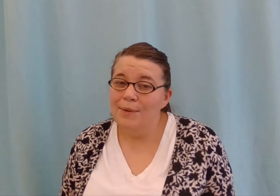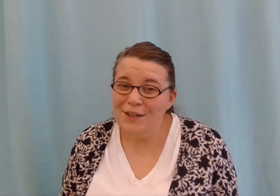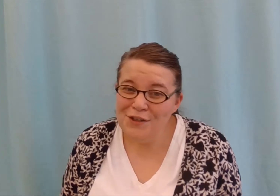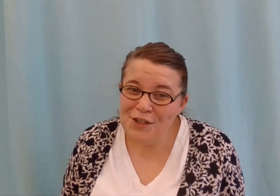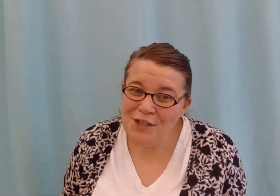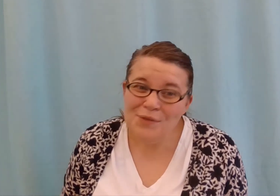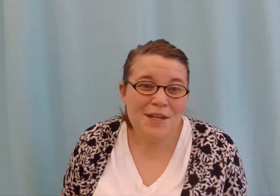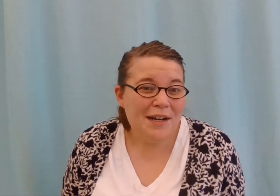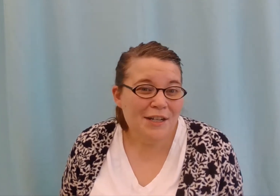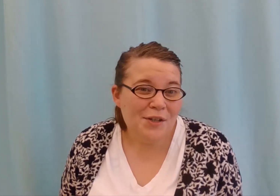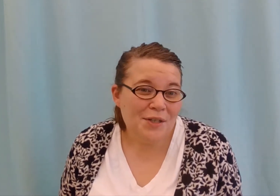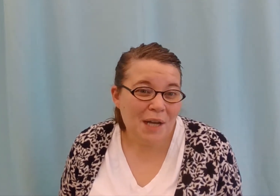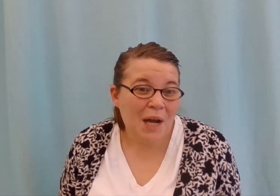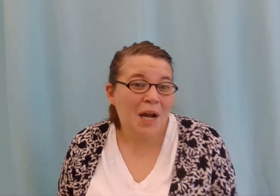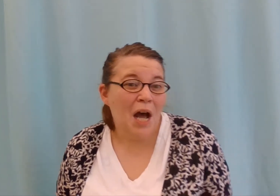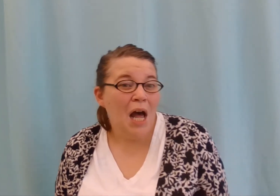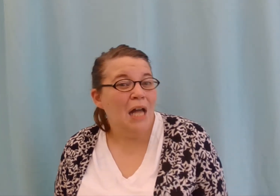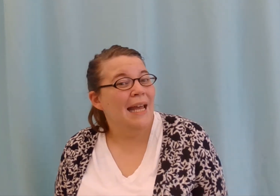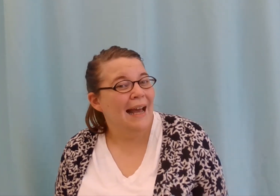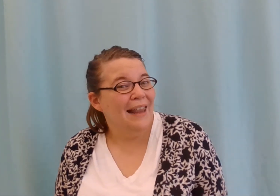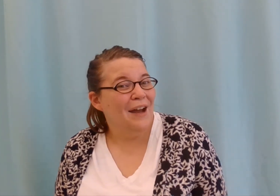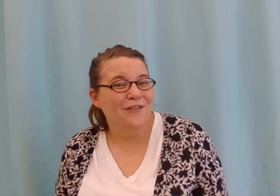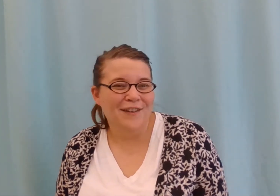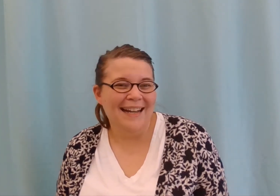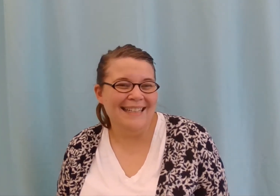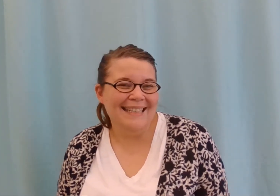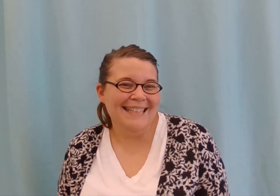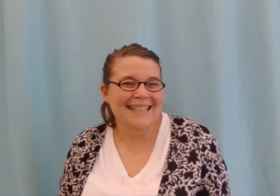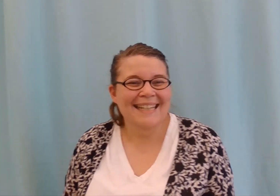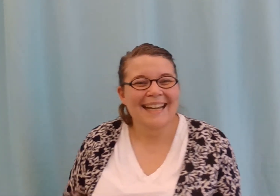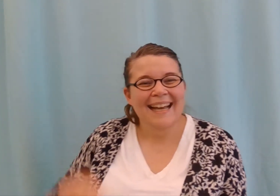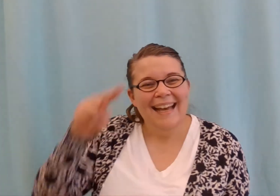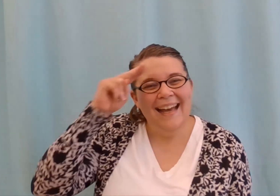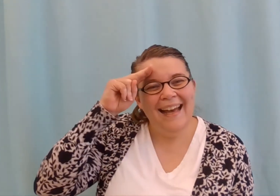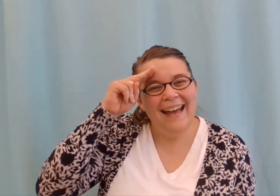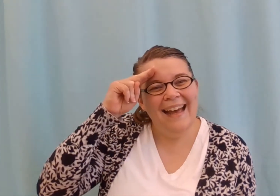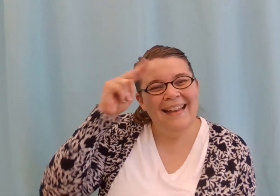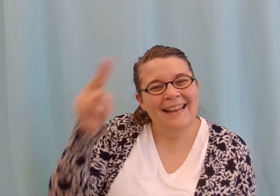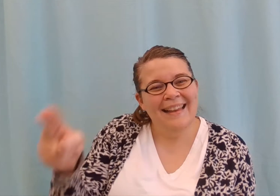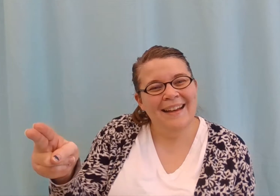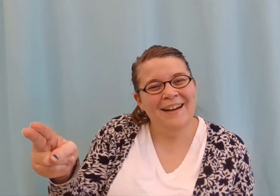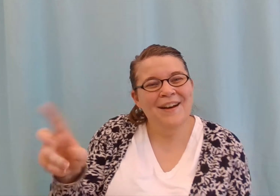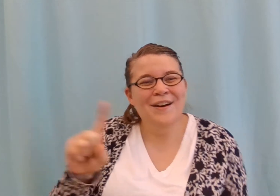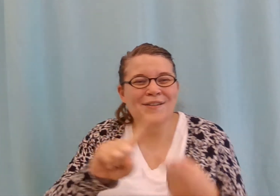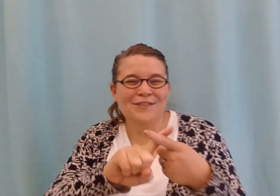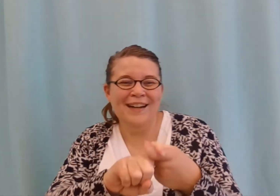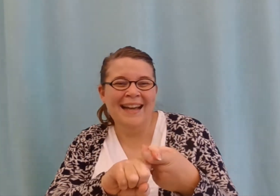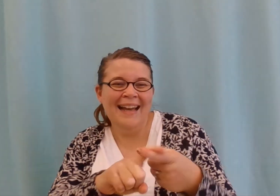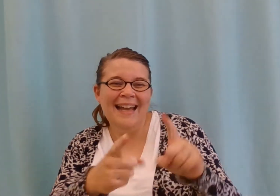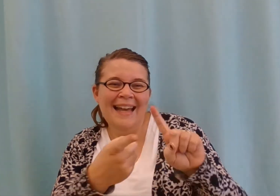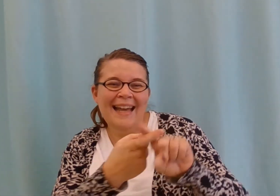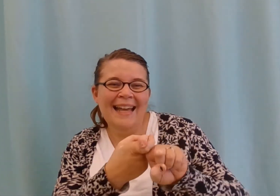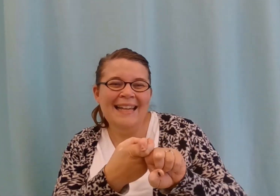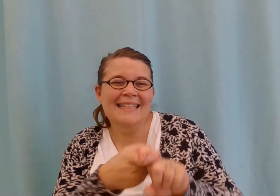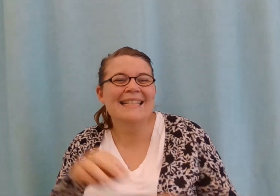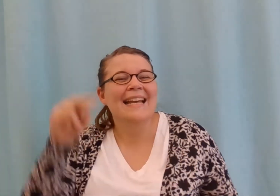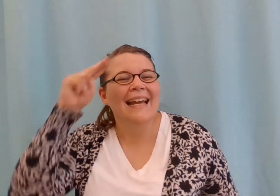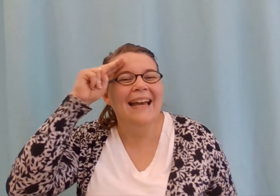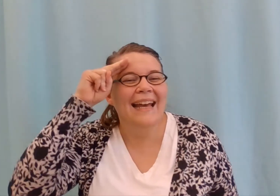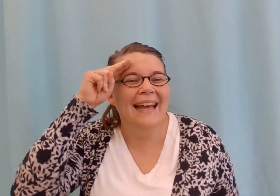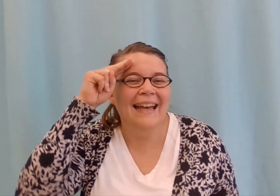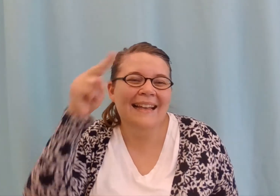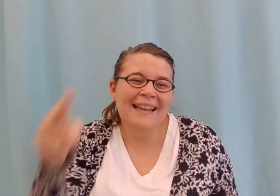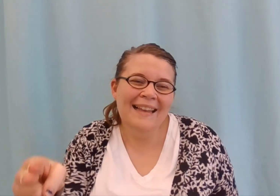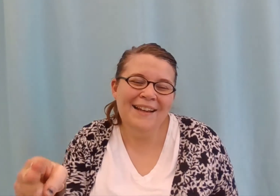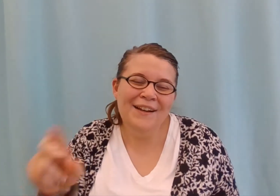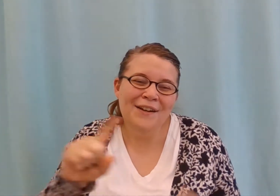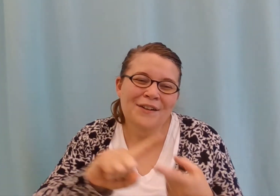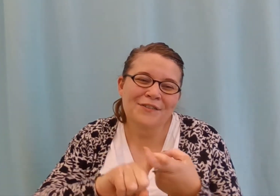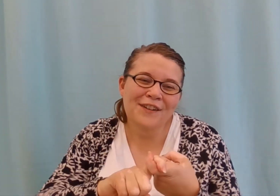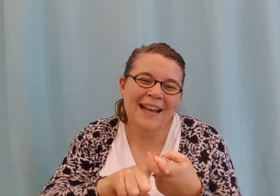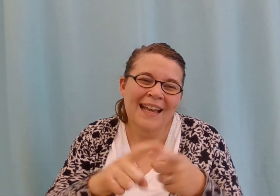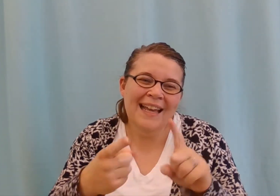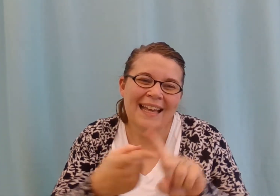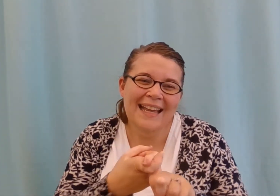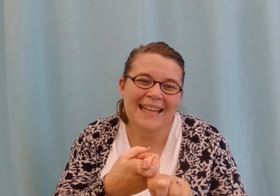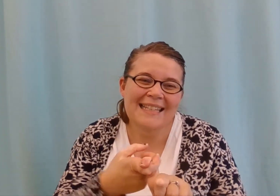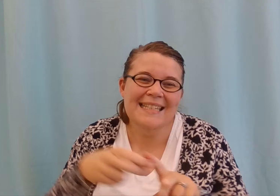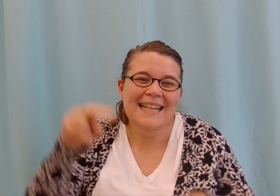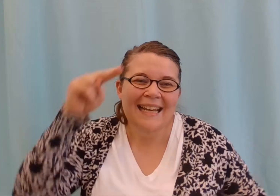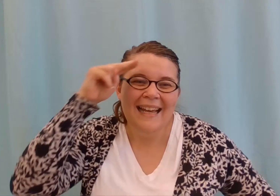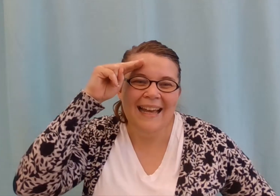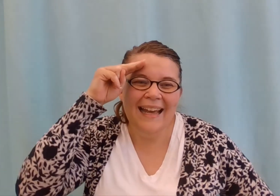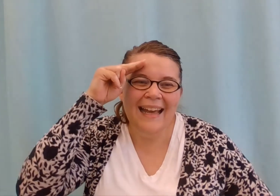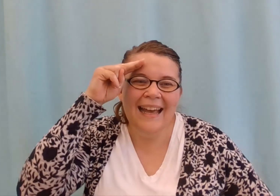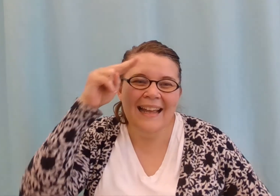we usually do with our intro song called "Hello, Friends." Hello, Friends. Hello, Friends. Hello,